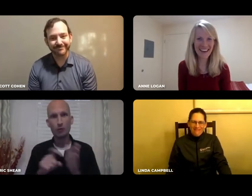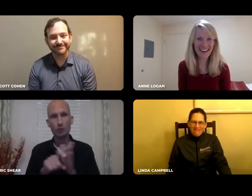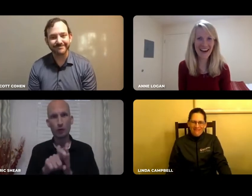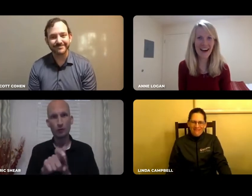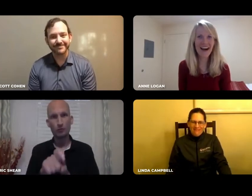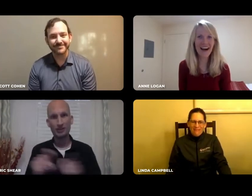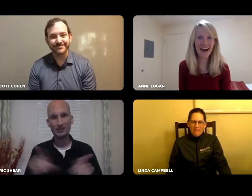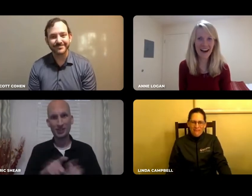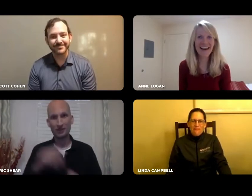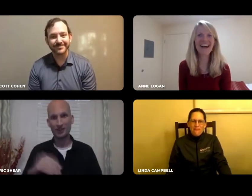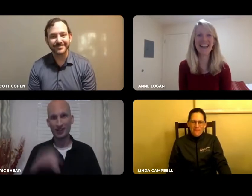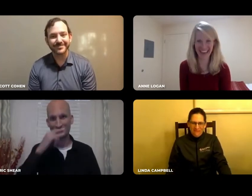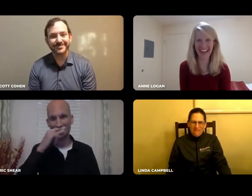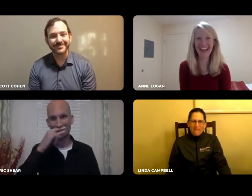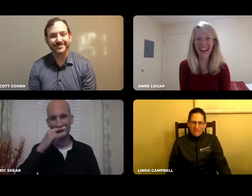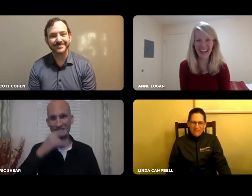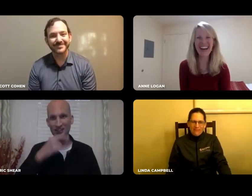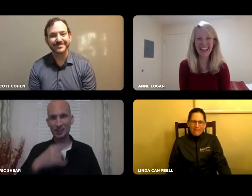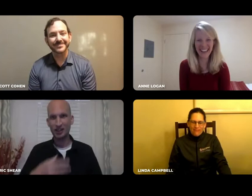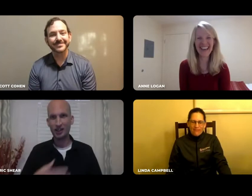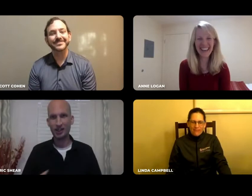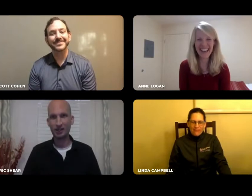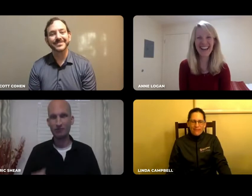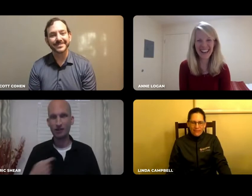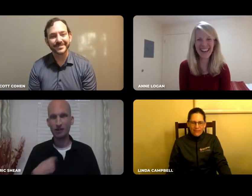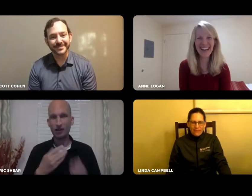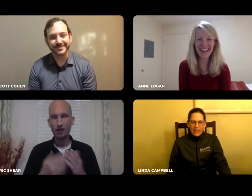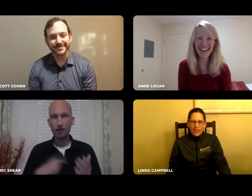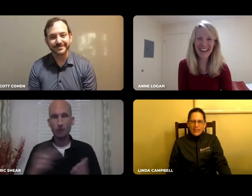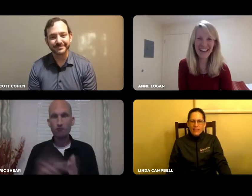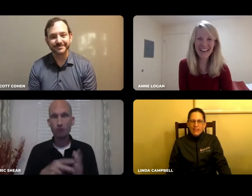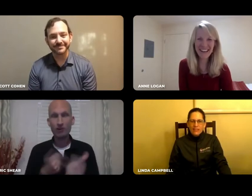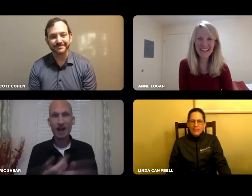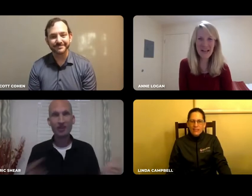I was a big book worm growing up. A voracious reader.